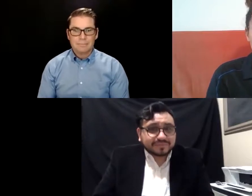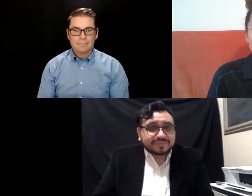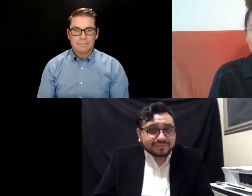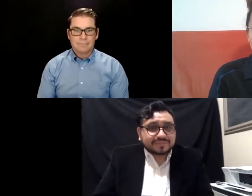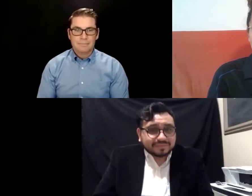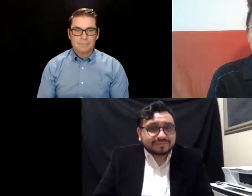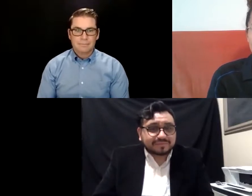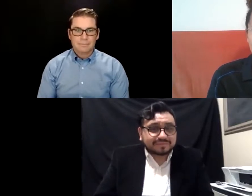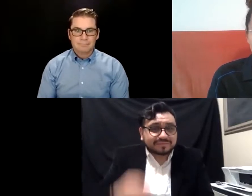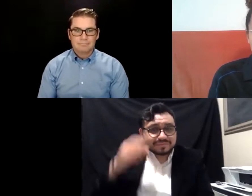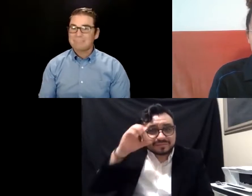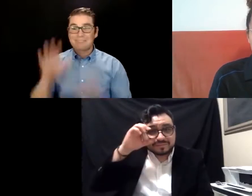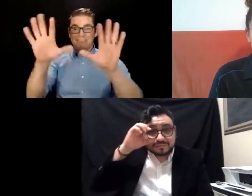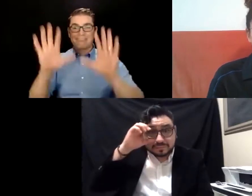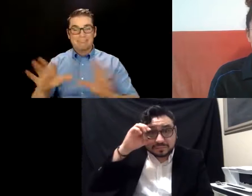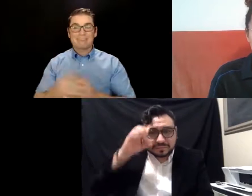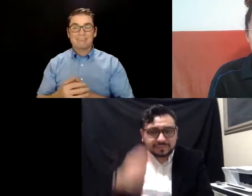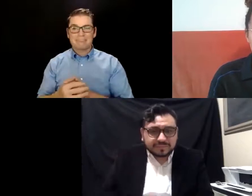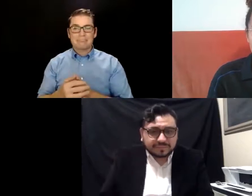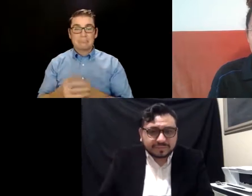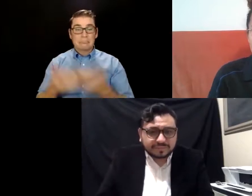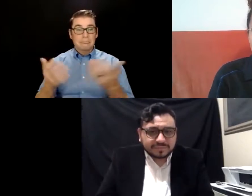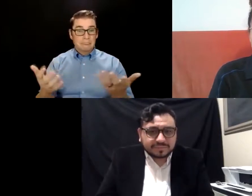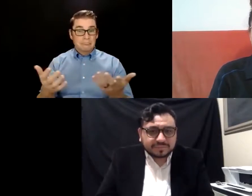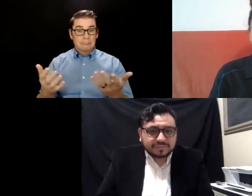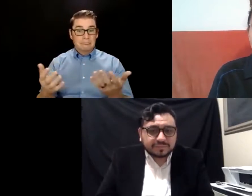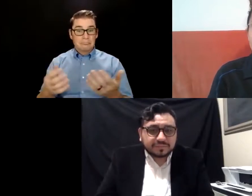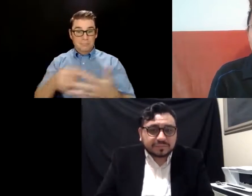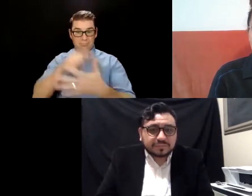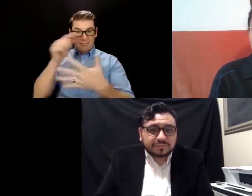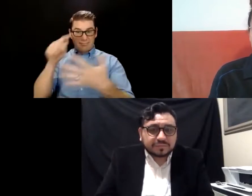[Paulette] OK, great. So um when you get into the first question. And so that's gonna be: what inspired